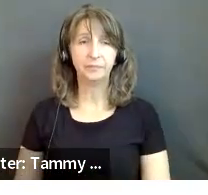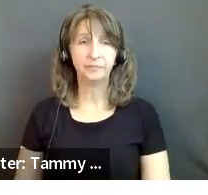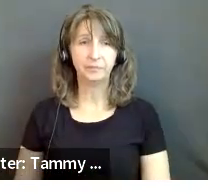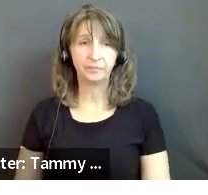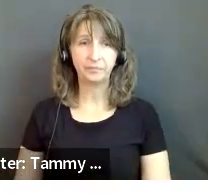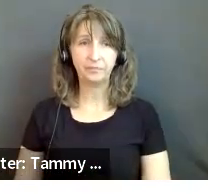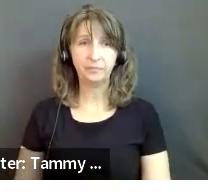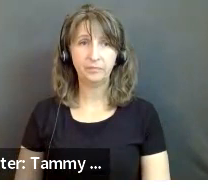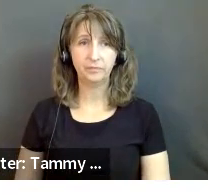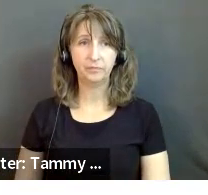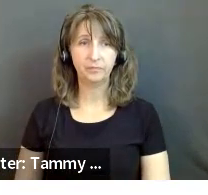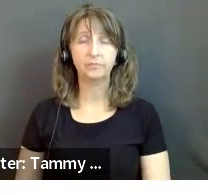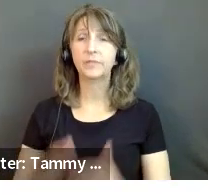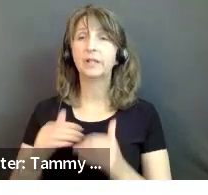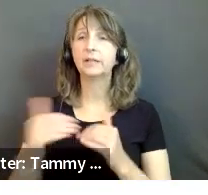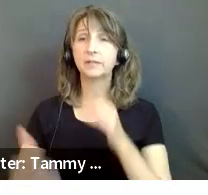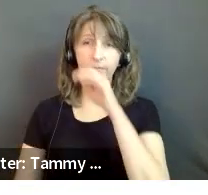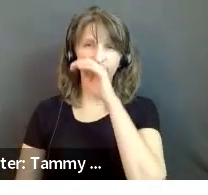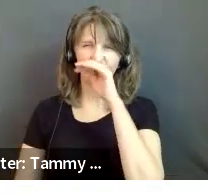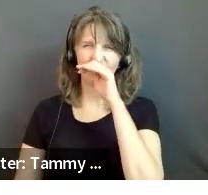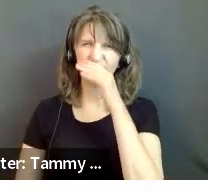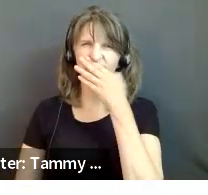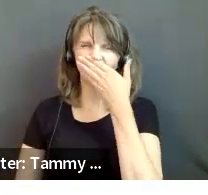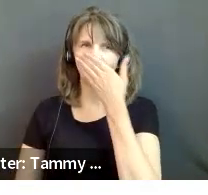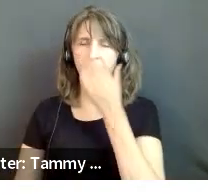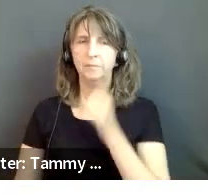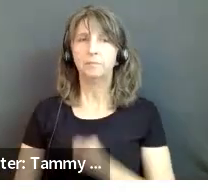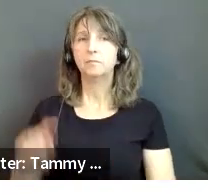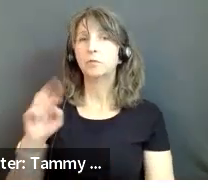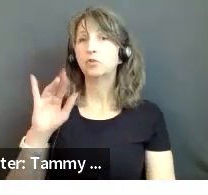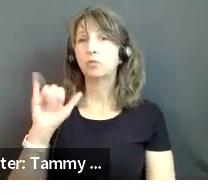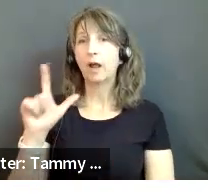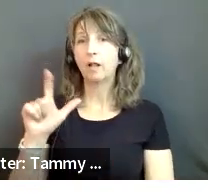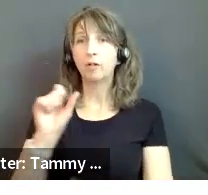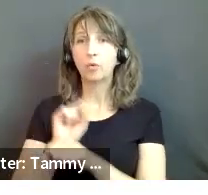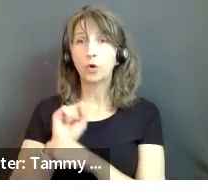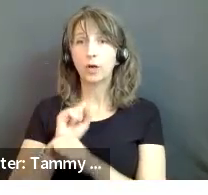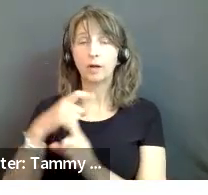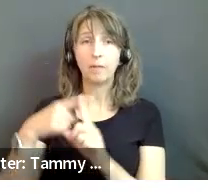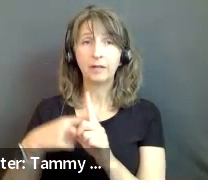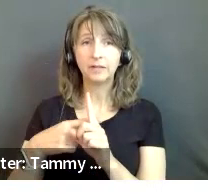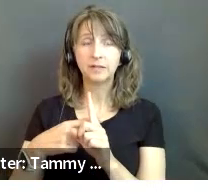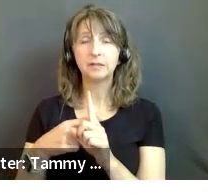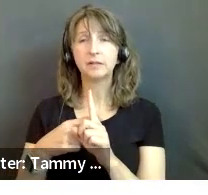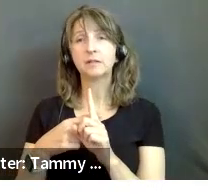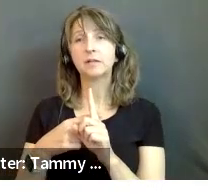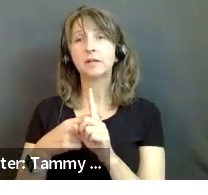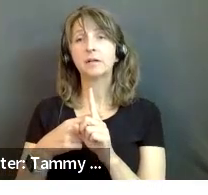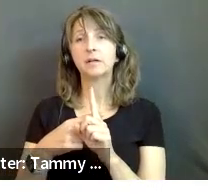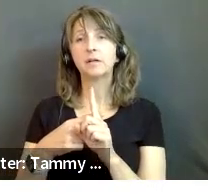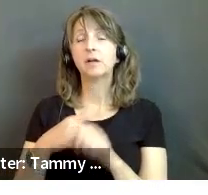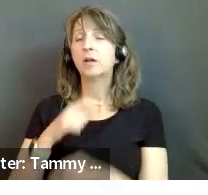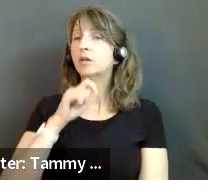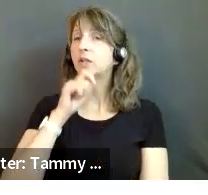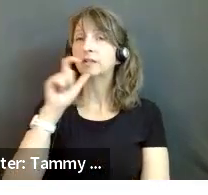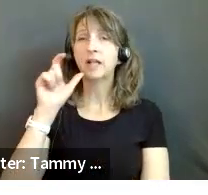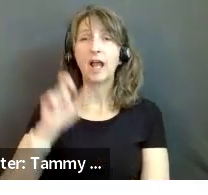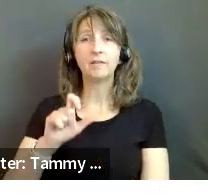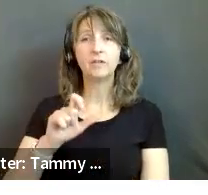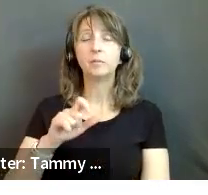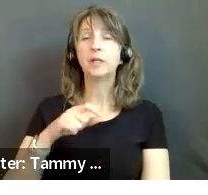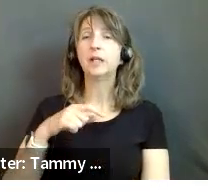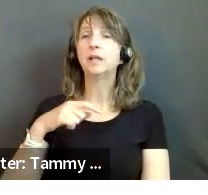Okay, next slide. Okay, so trial work months, they don't necessarily. Need to be used consecutively.